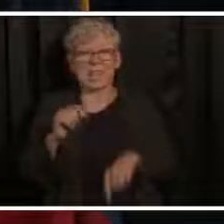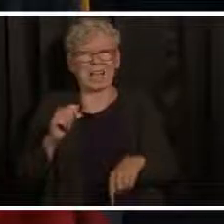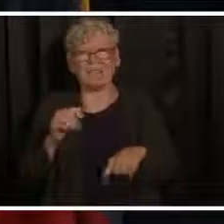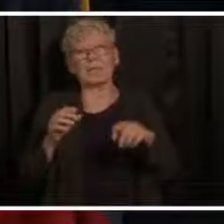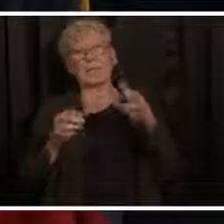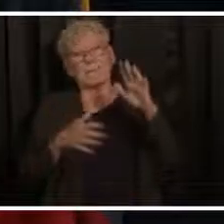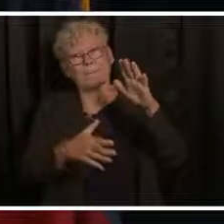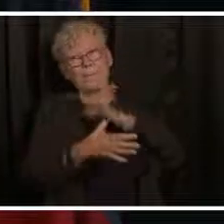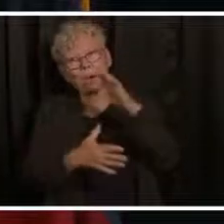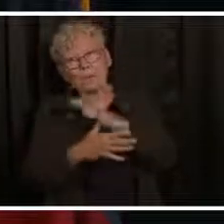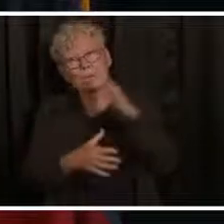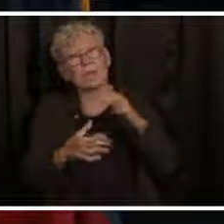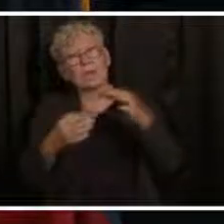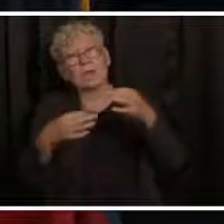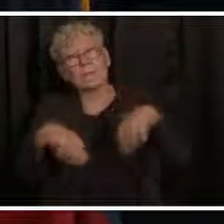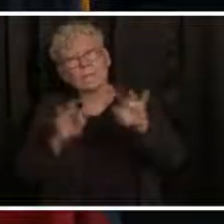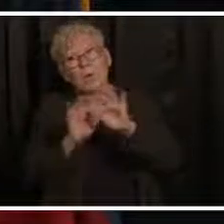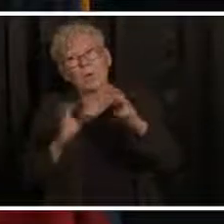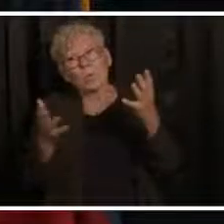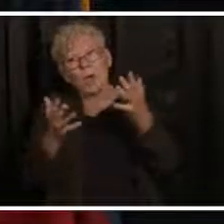colleges, our students, our faculty, and staff, and our